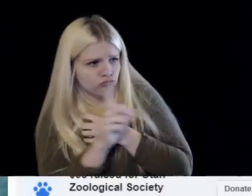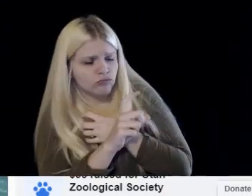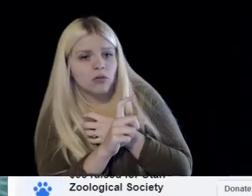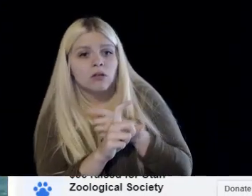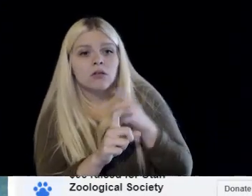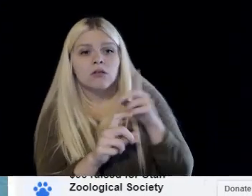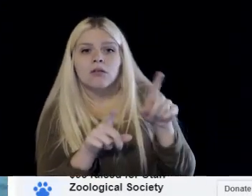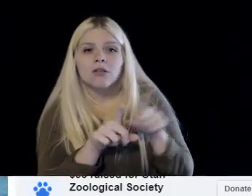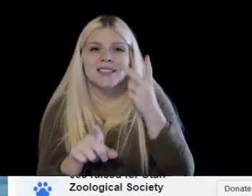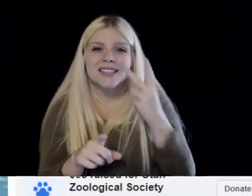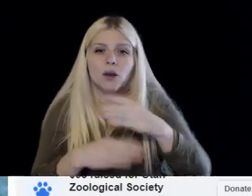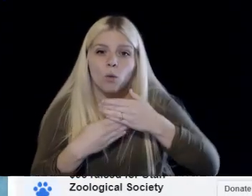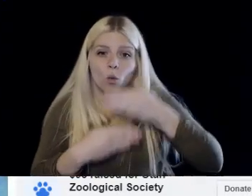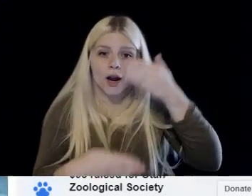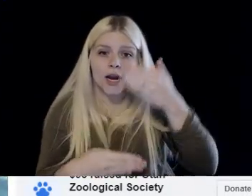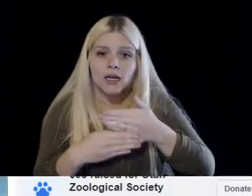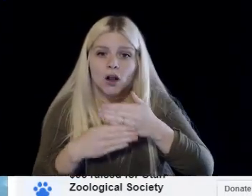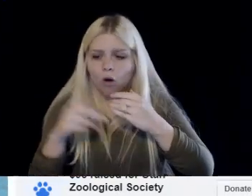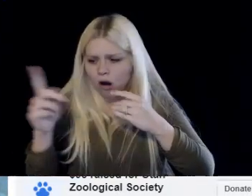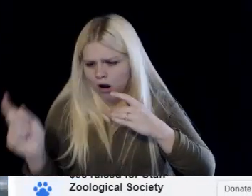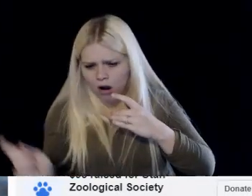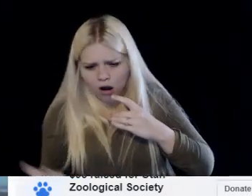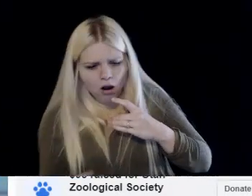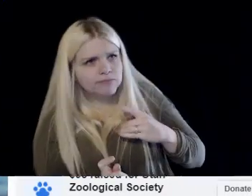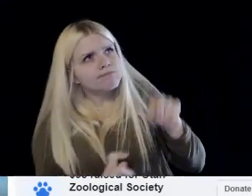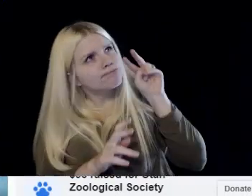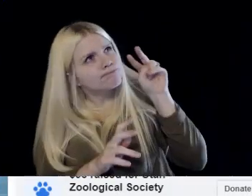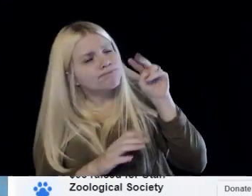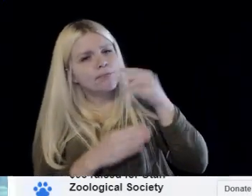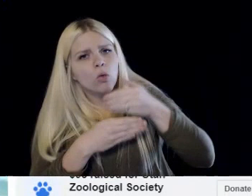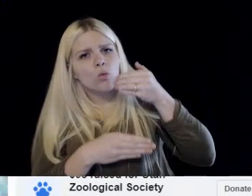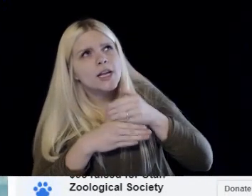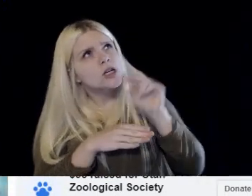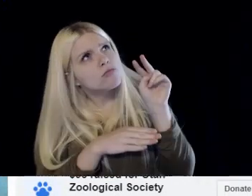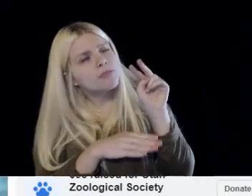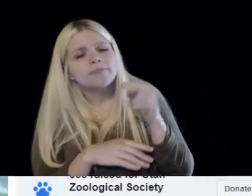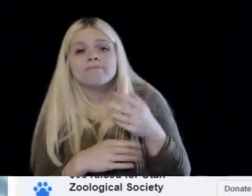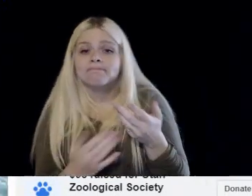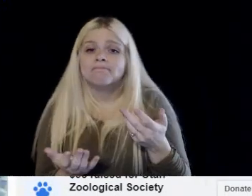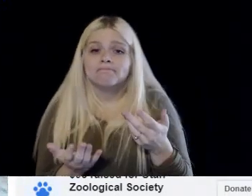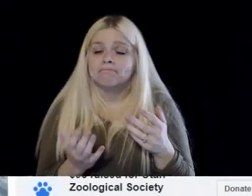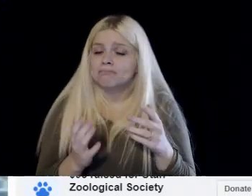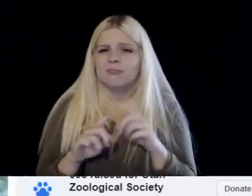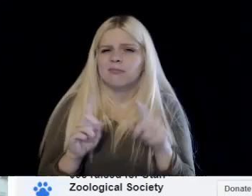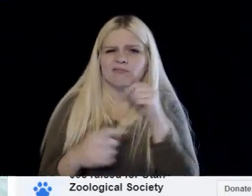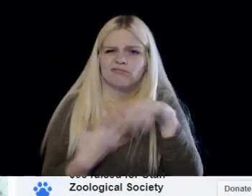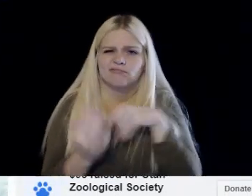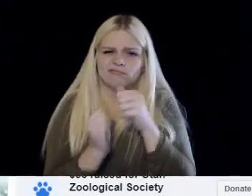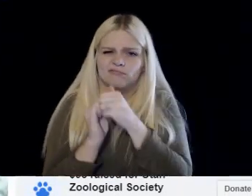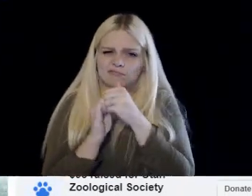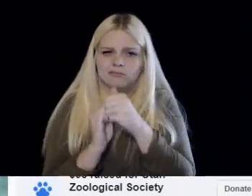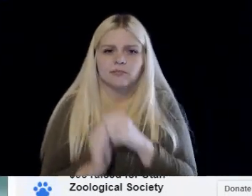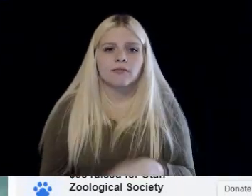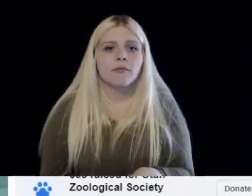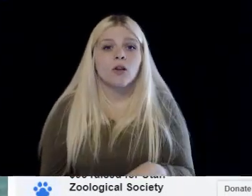she likes to look through either the top or the bottom. Tell us about their whiskers. Megan wants to know if they're good for anything in particular, and I